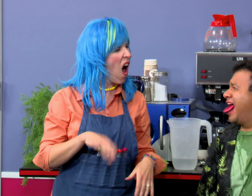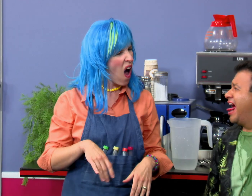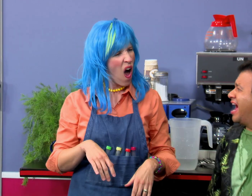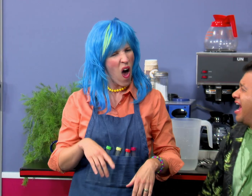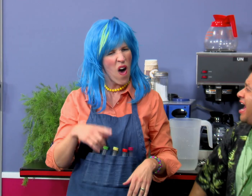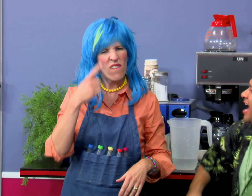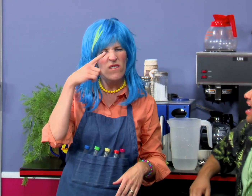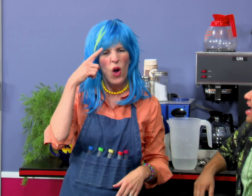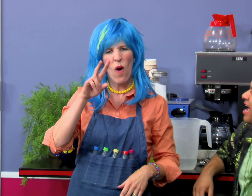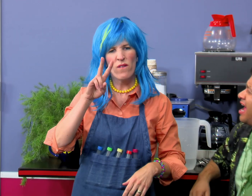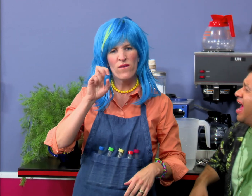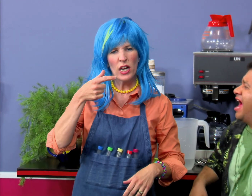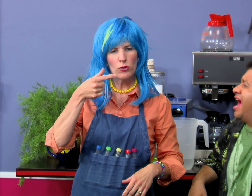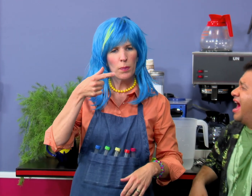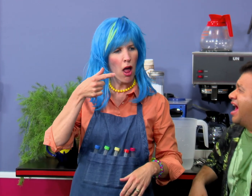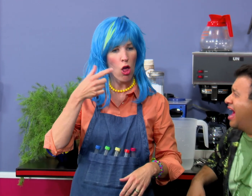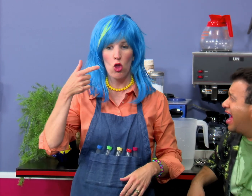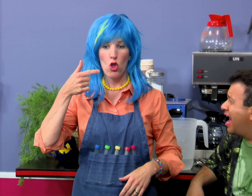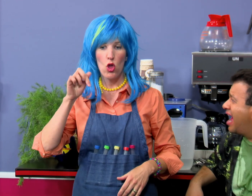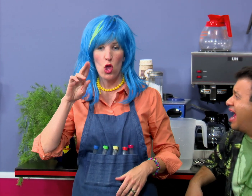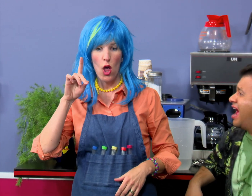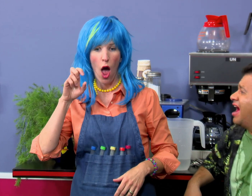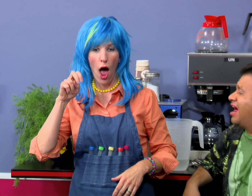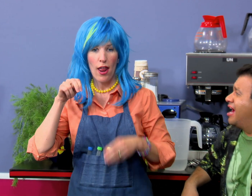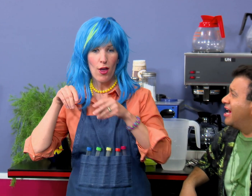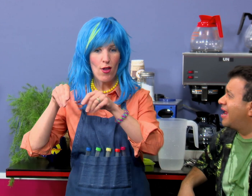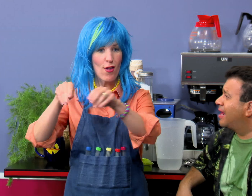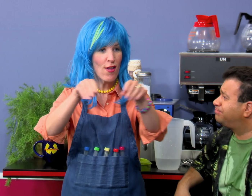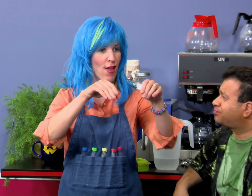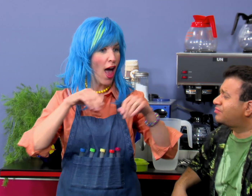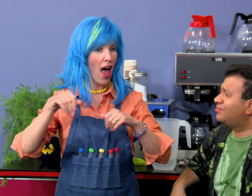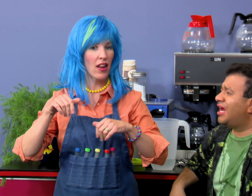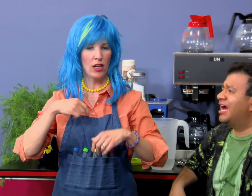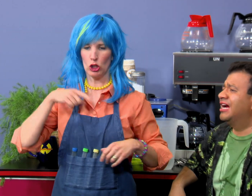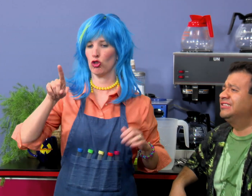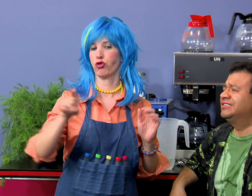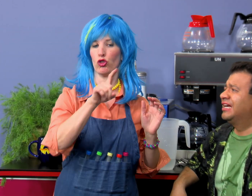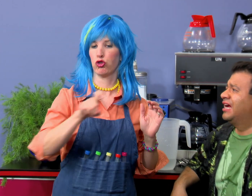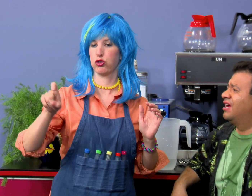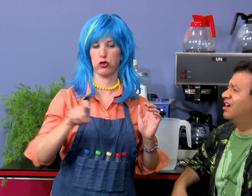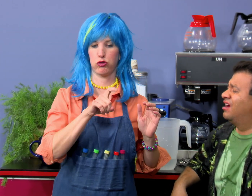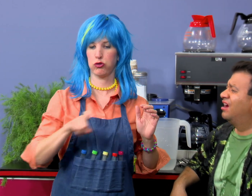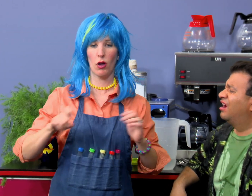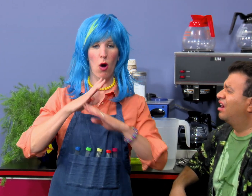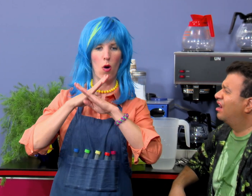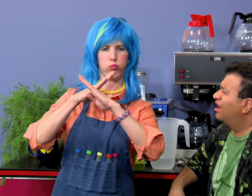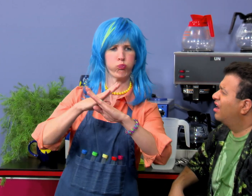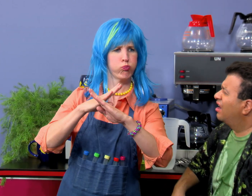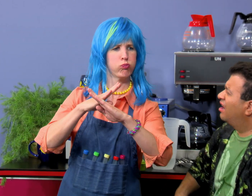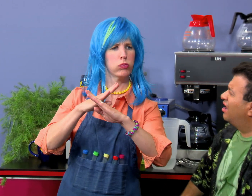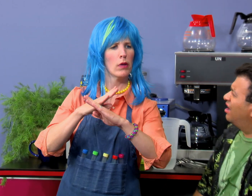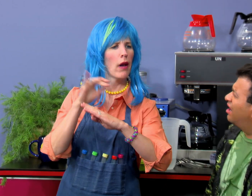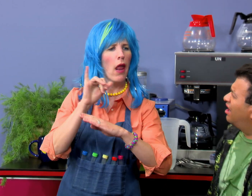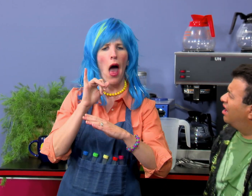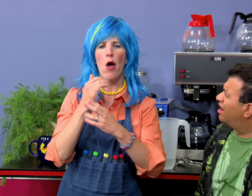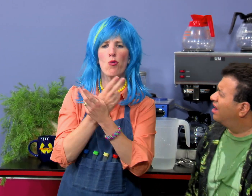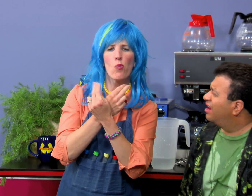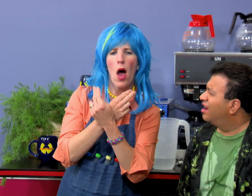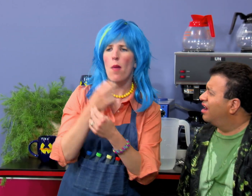OH, IT'S SUPPOSED TO PROTECT VEGETABLE GARDENS. YOU JUST SPRAY IT ON THE VEGETABLES TO PROTECT THEM.